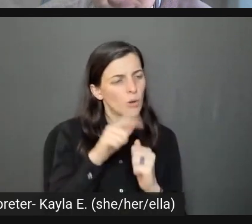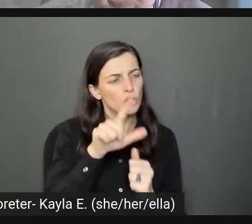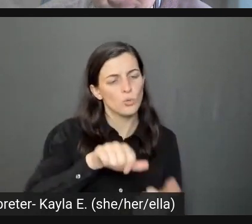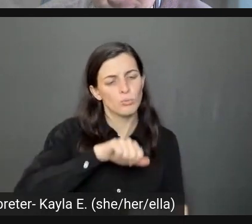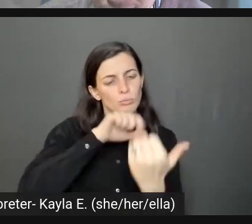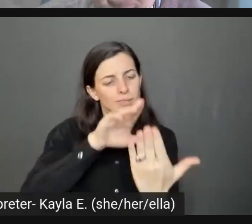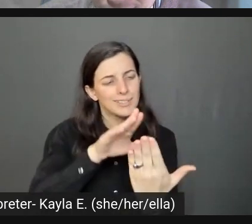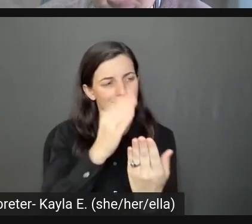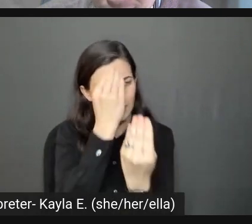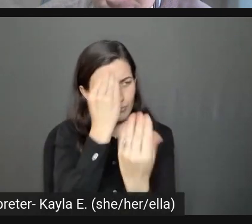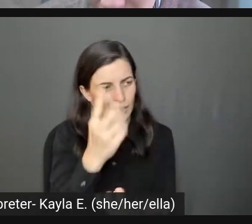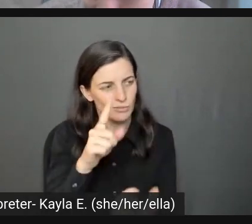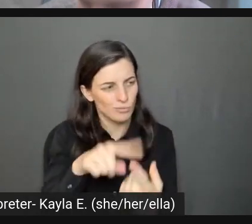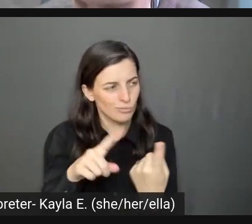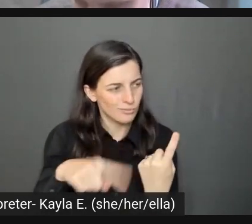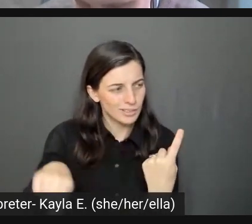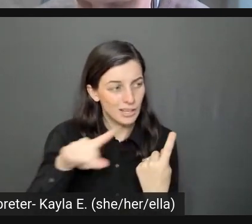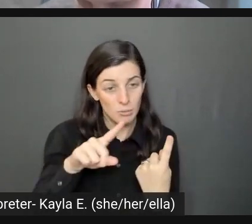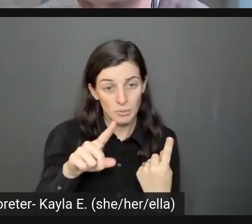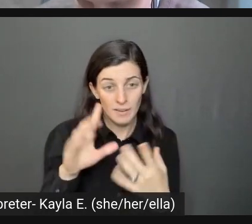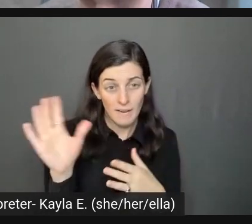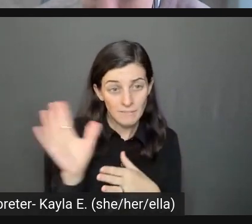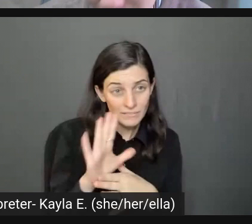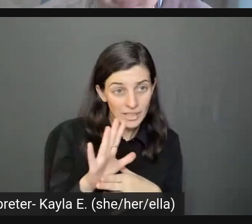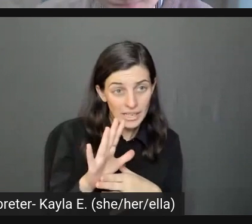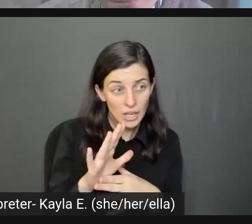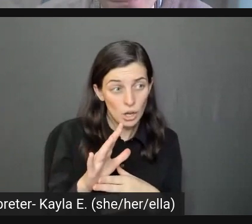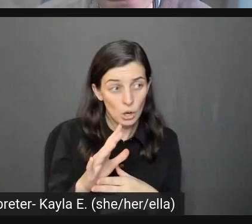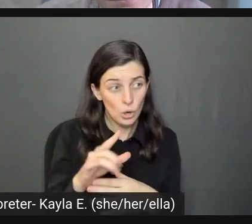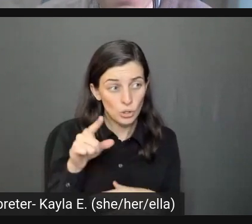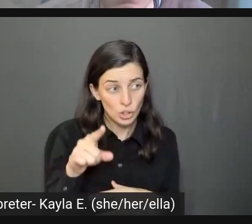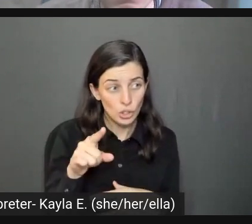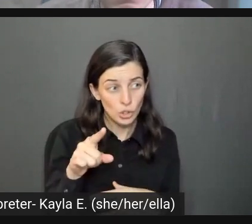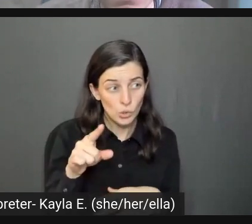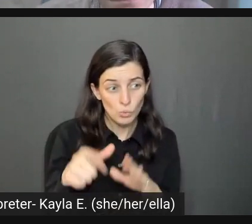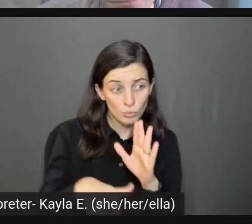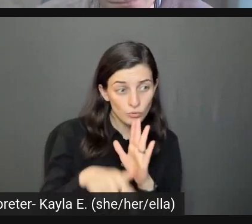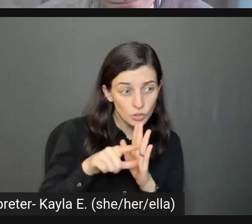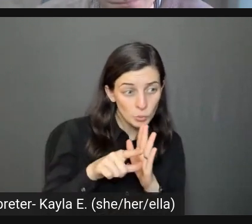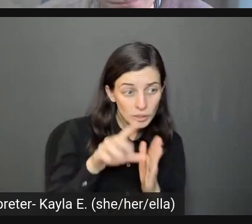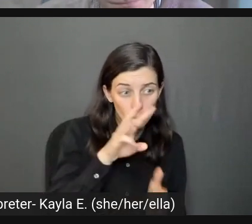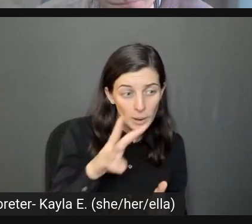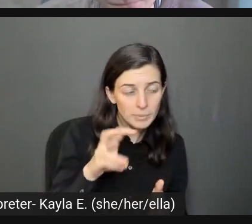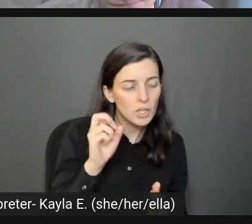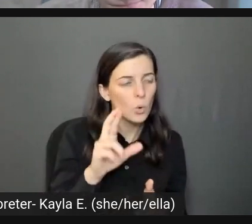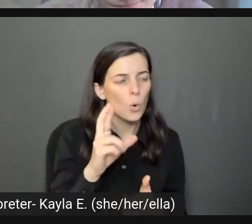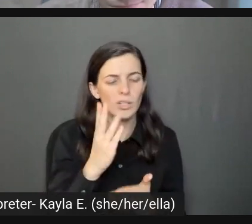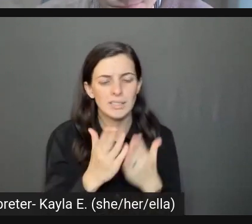Is it in a video of you reviewing the site? Is it in some printed document?